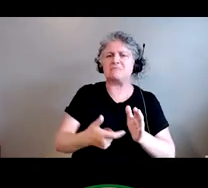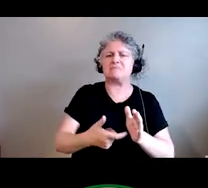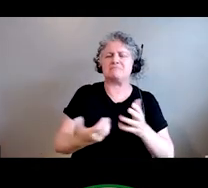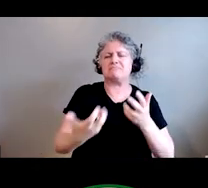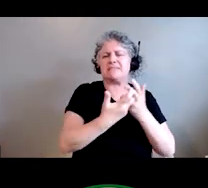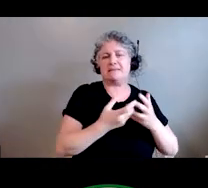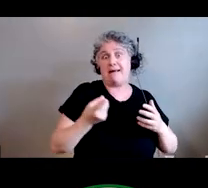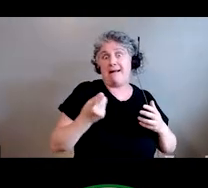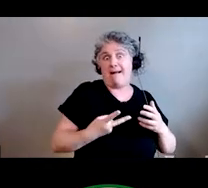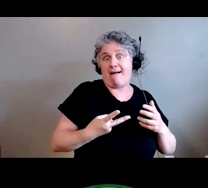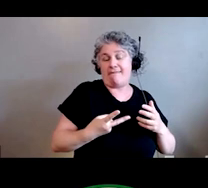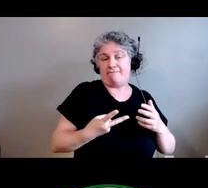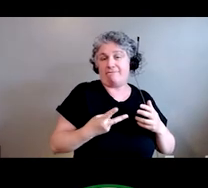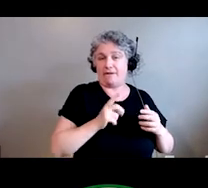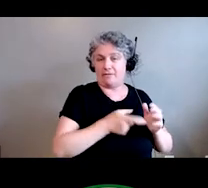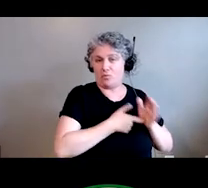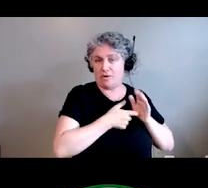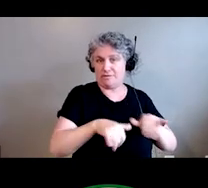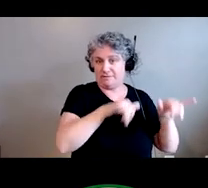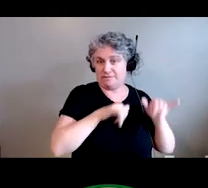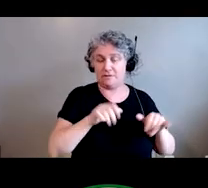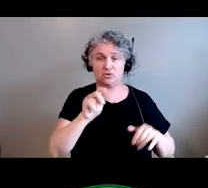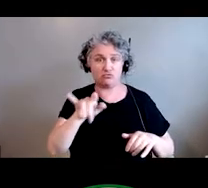73% met more than half of the standards.